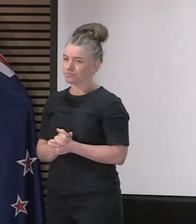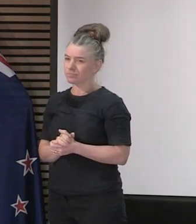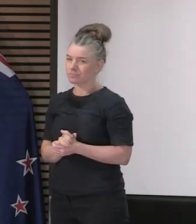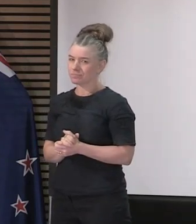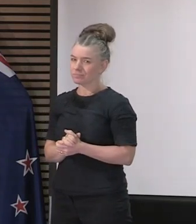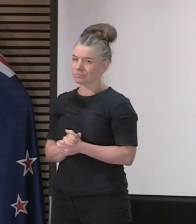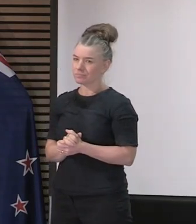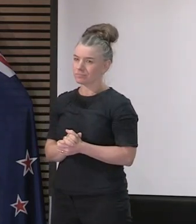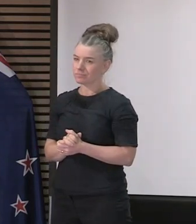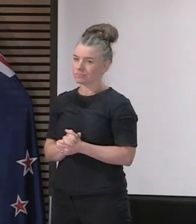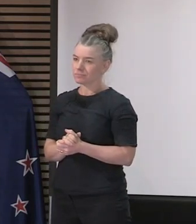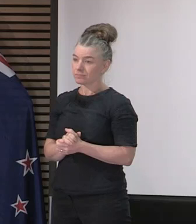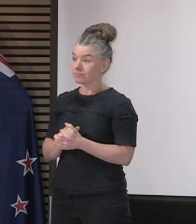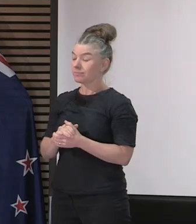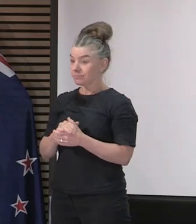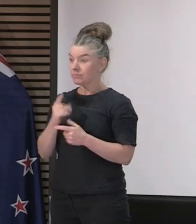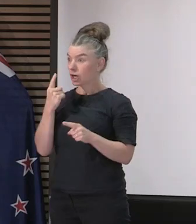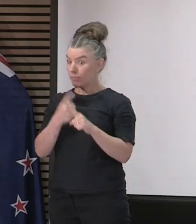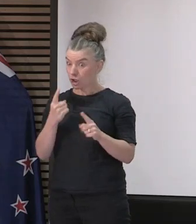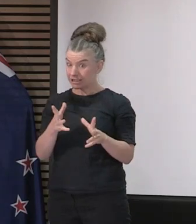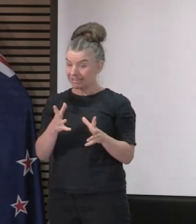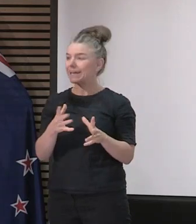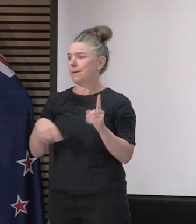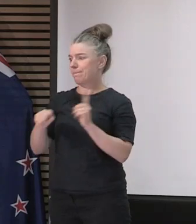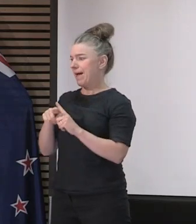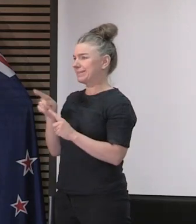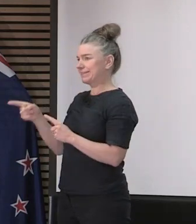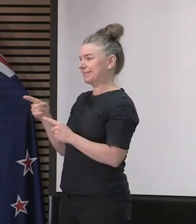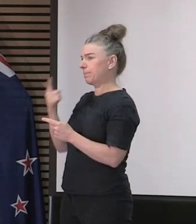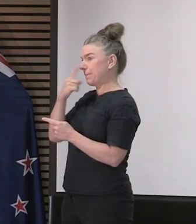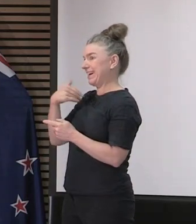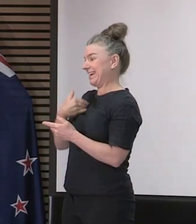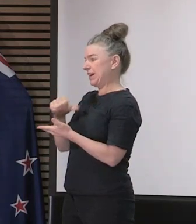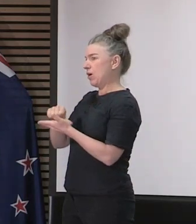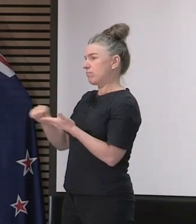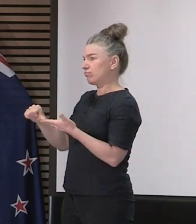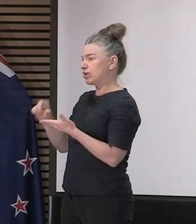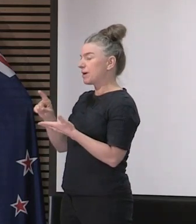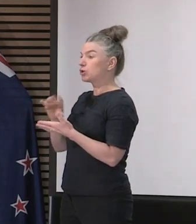challenge for the system did it is to do as much of that work as possible while still